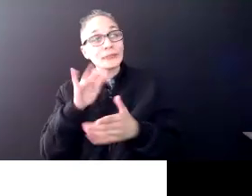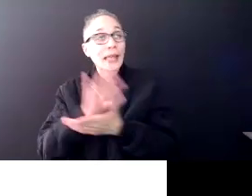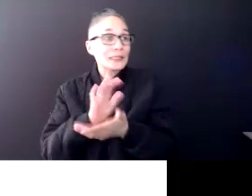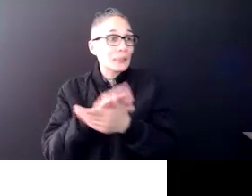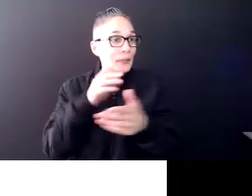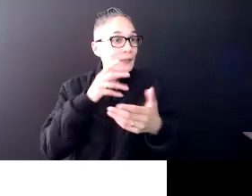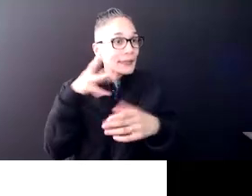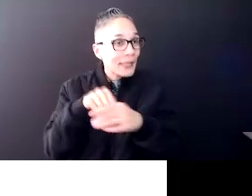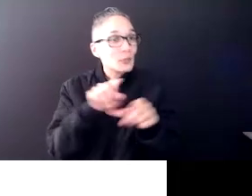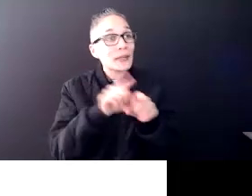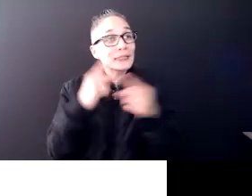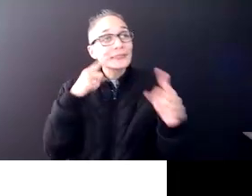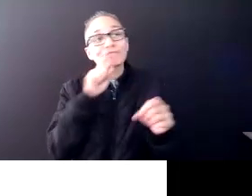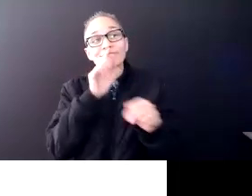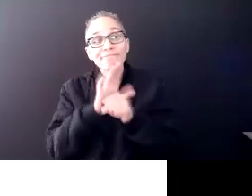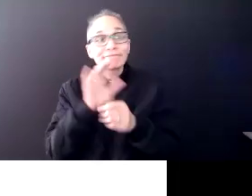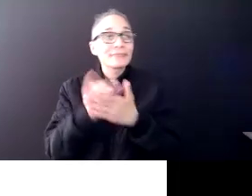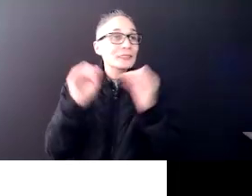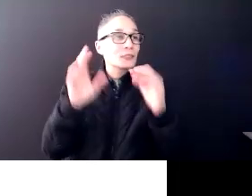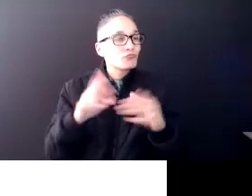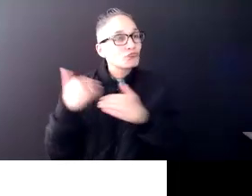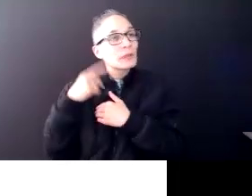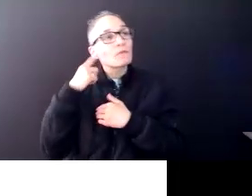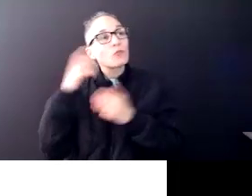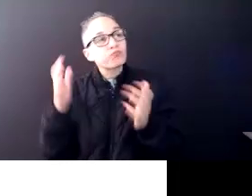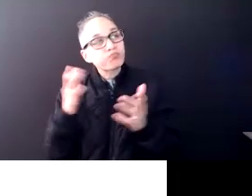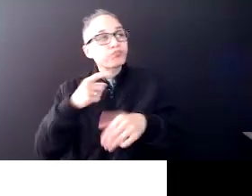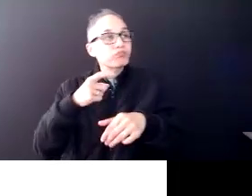In ensuring that an instructor is responsible for promptly and proactively